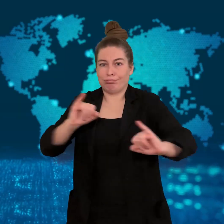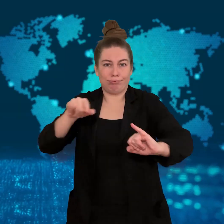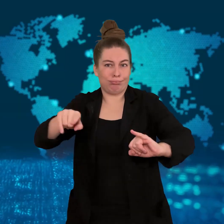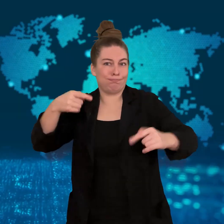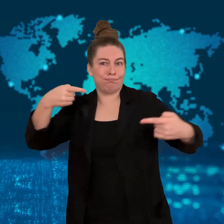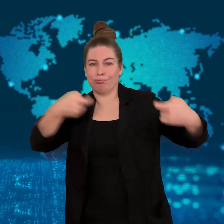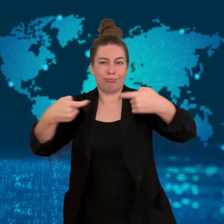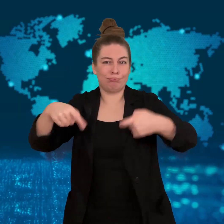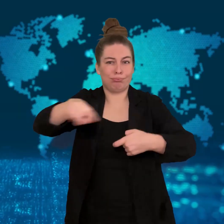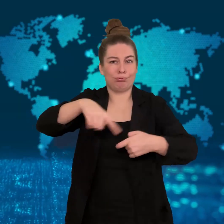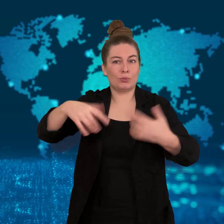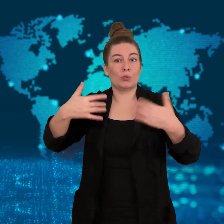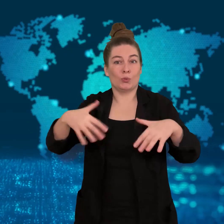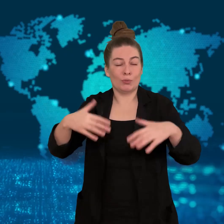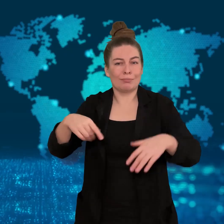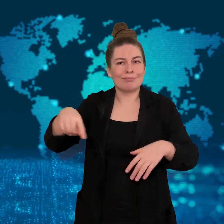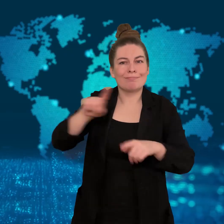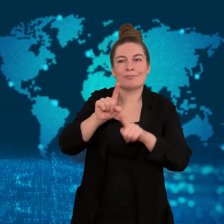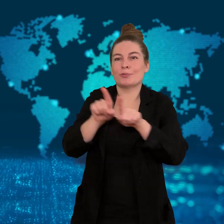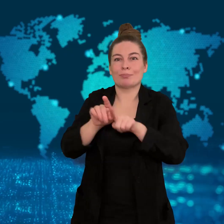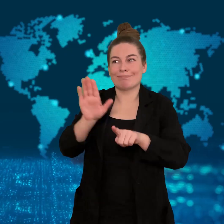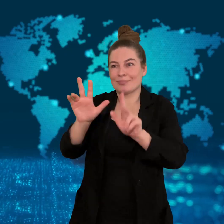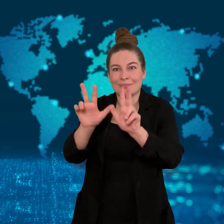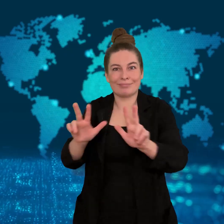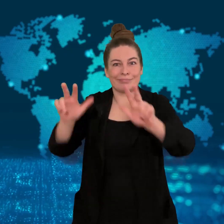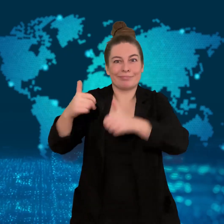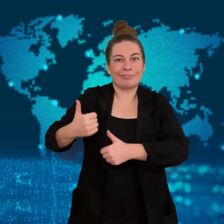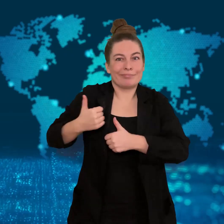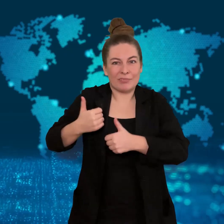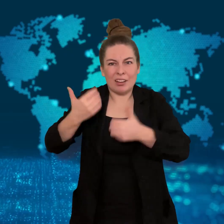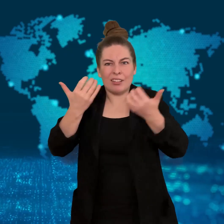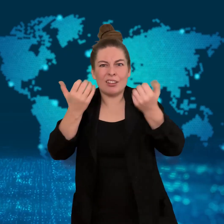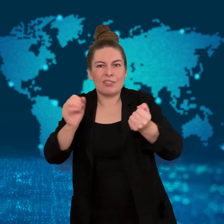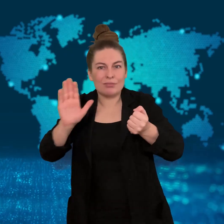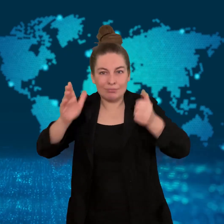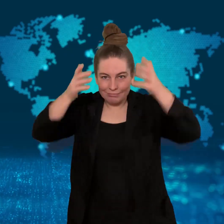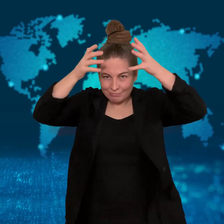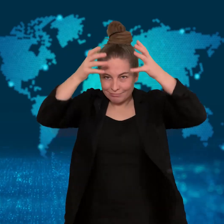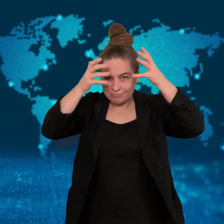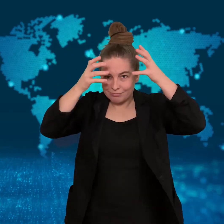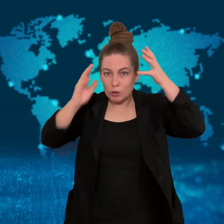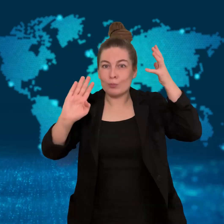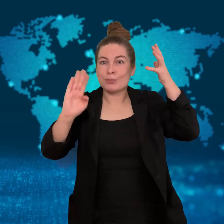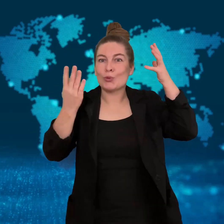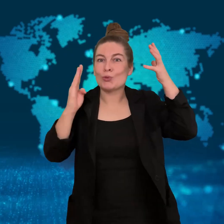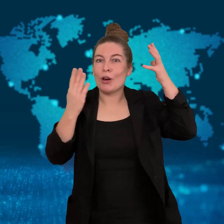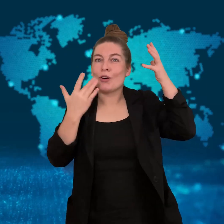The attack is being described as the worst in recent times.